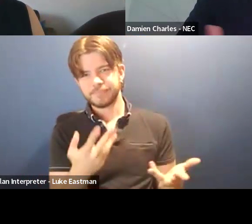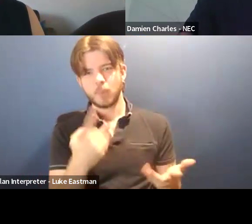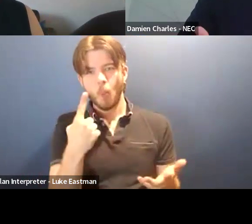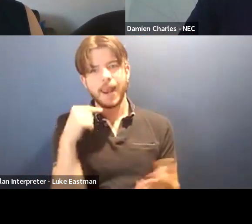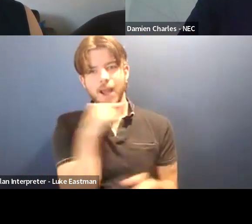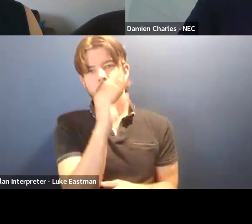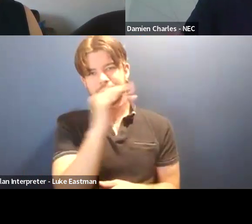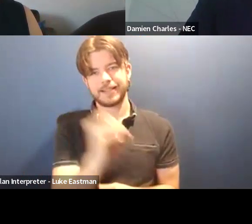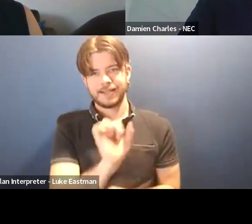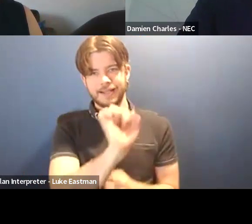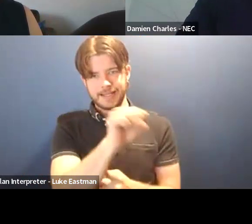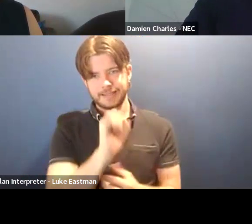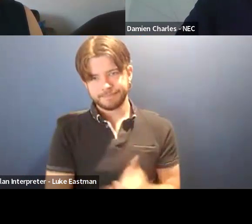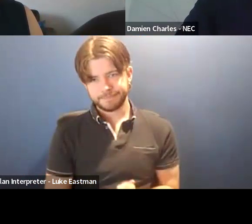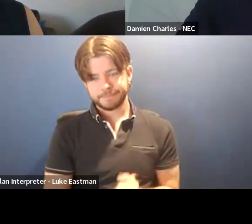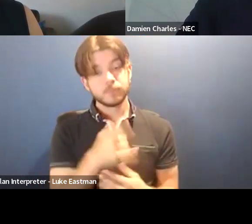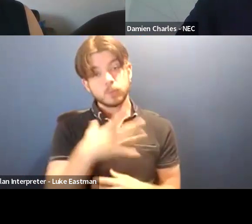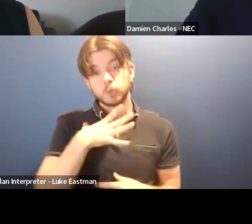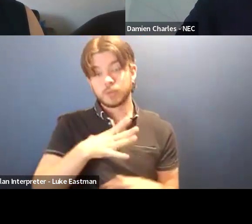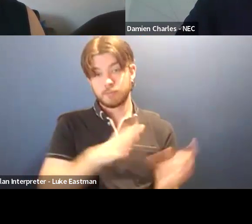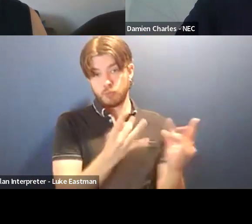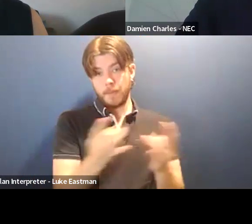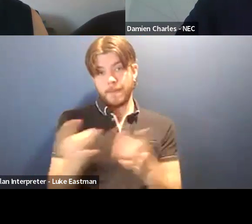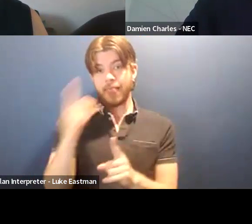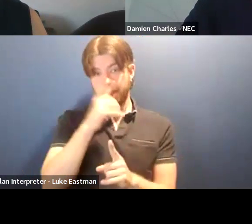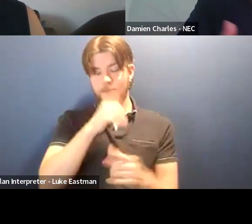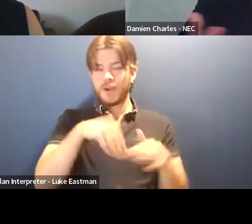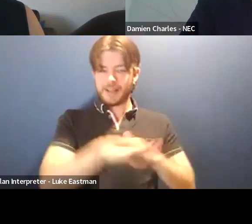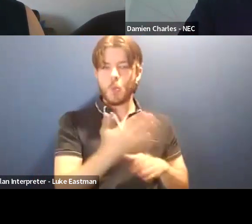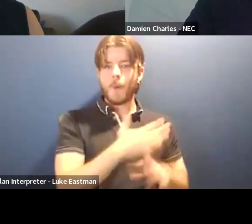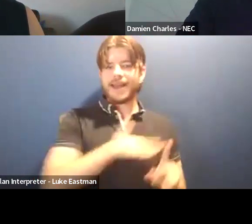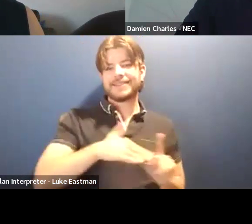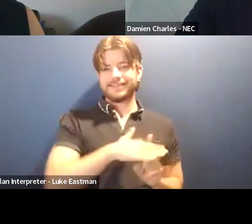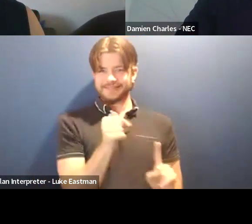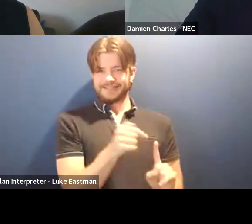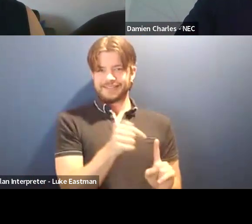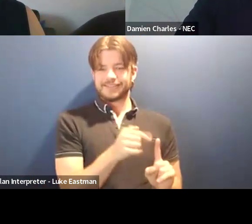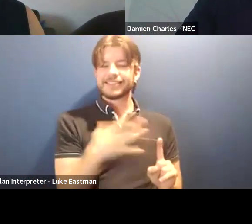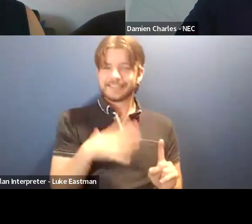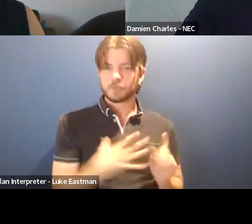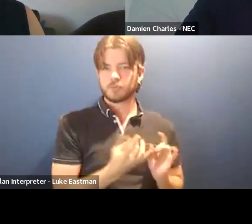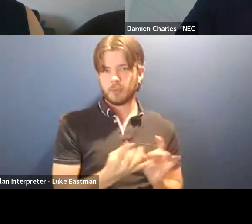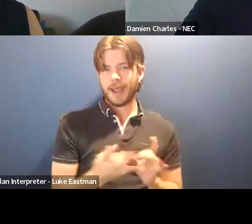you have to prepare the people within your workplace as well you know